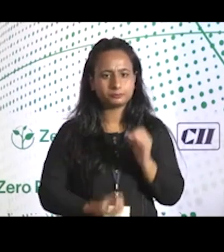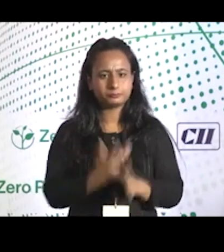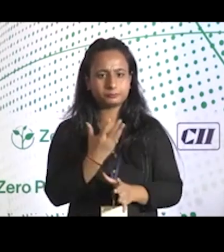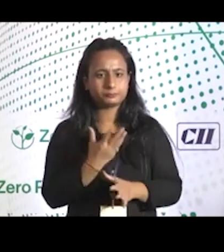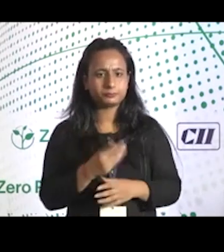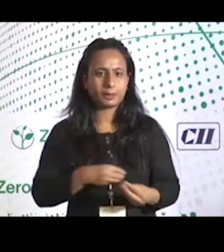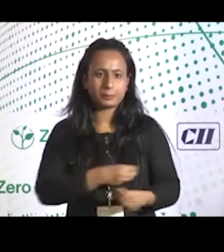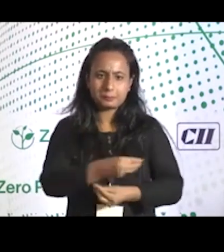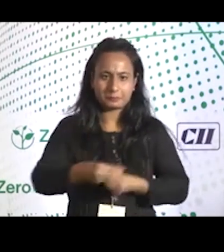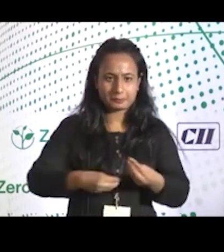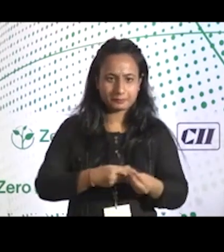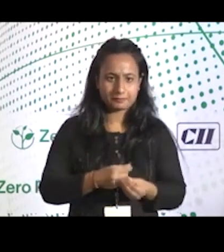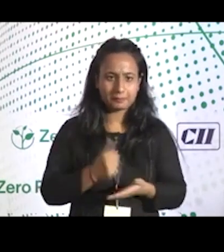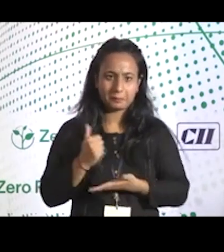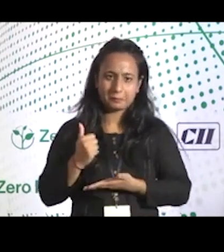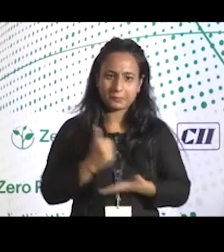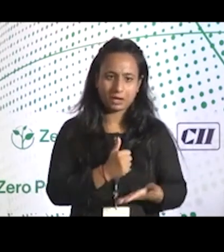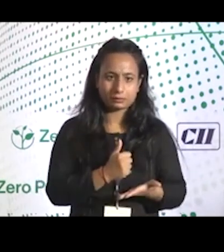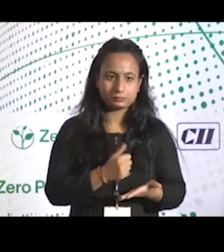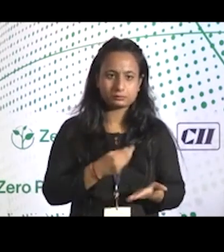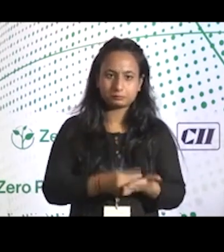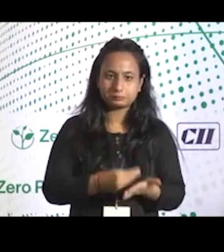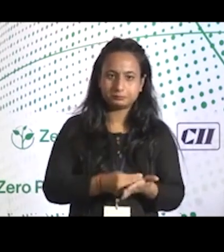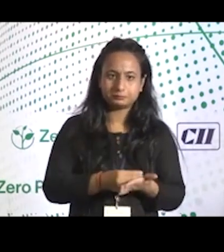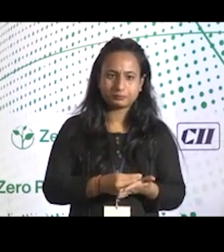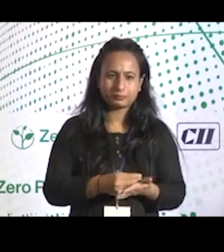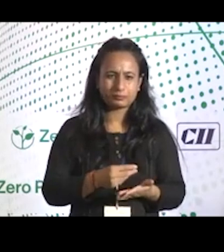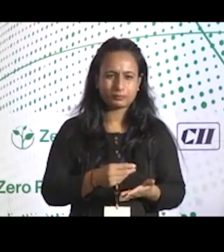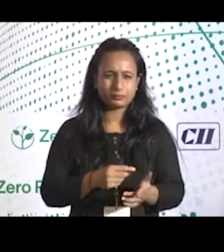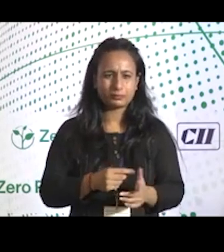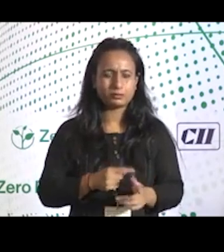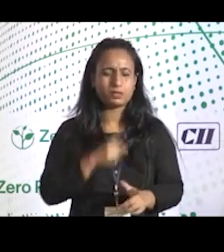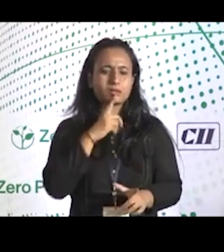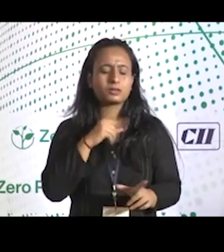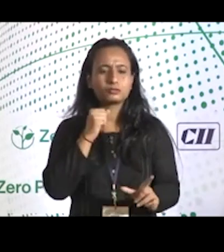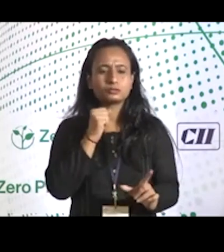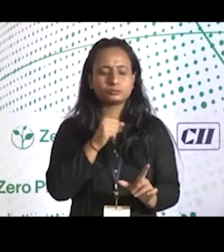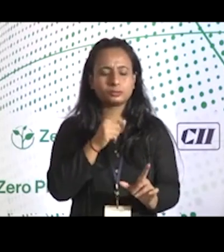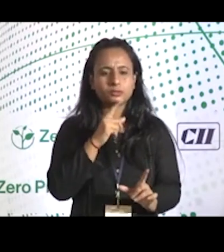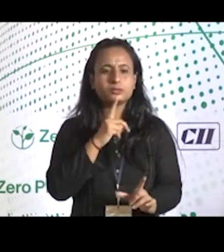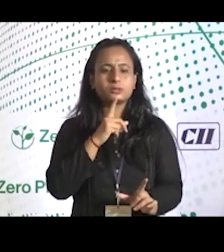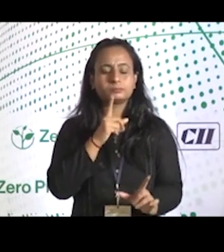and they therefore actually look for, okay, if market capital has to flow,